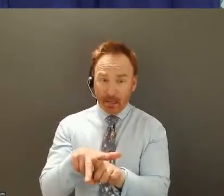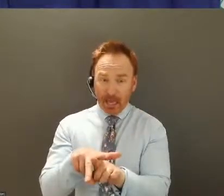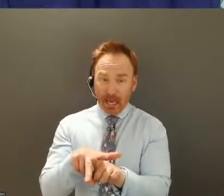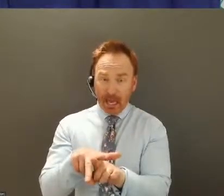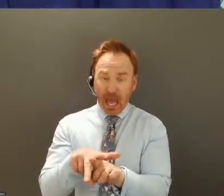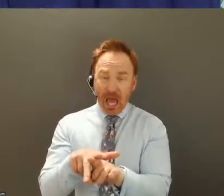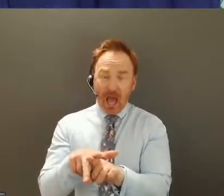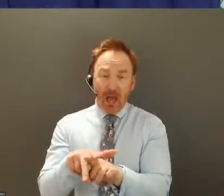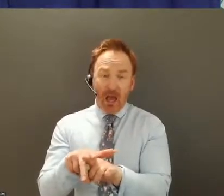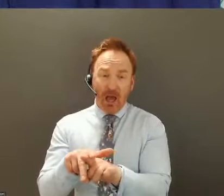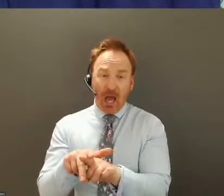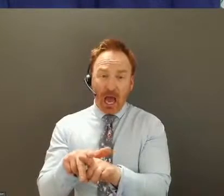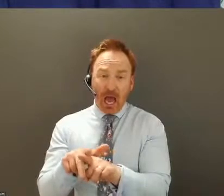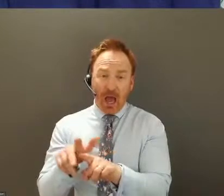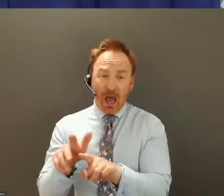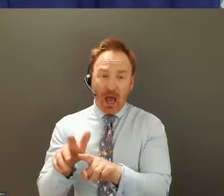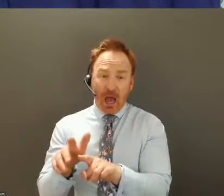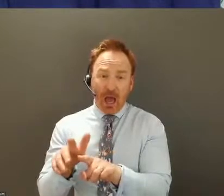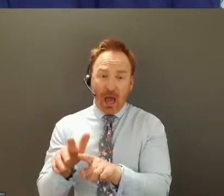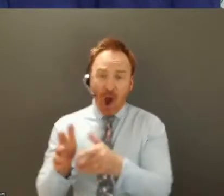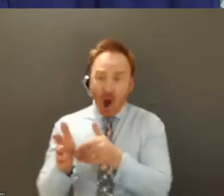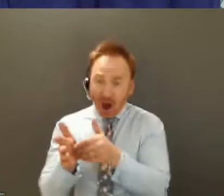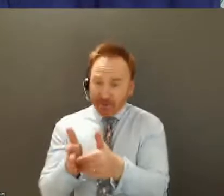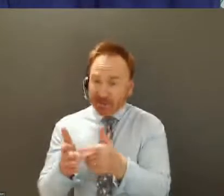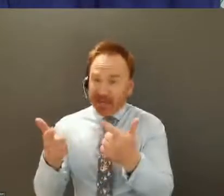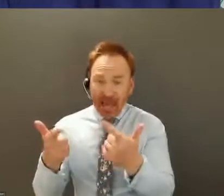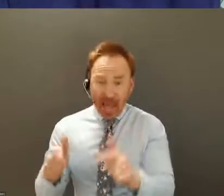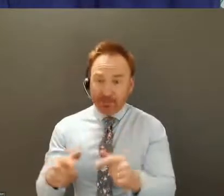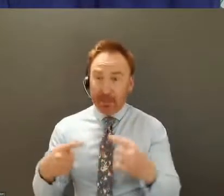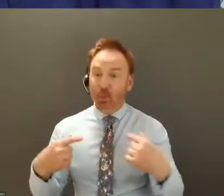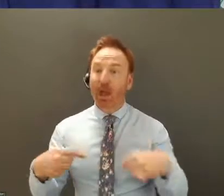And my philosophy, and my speaking gnosis to support